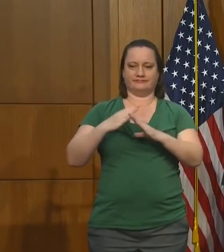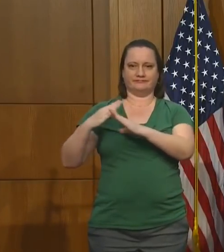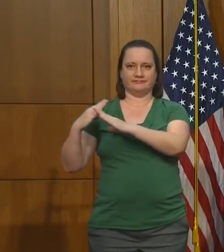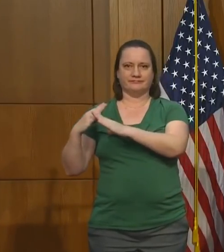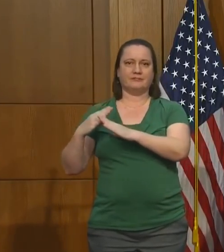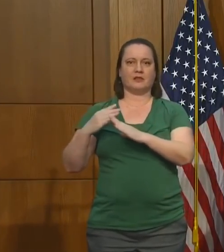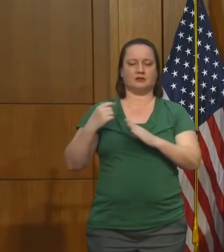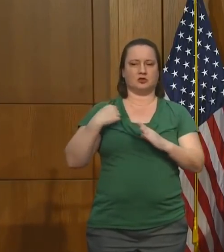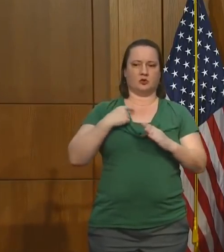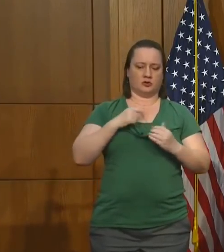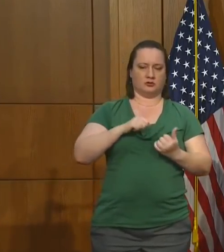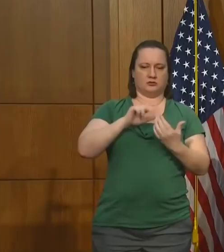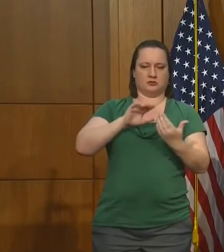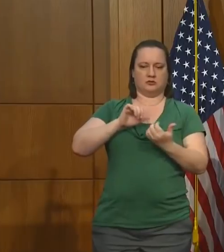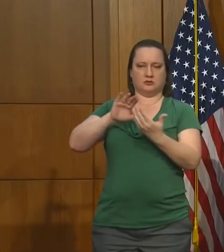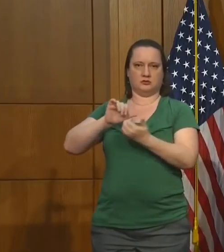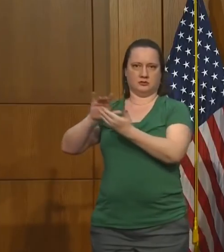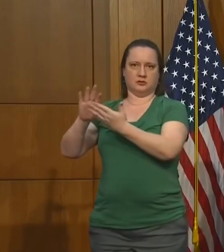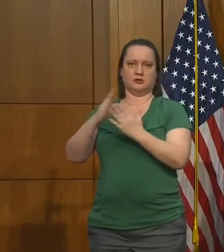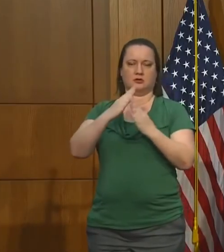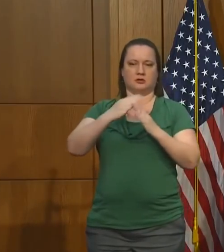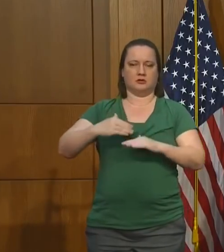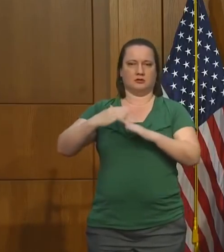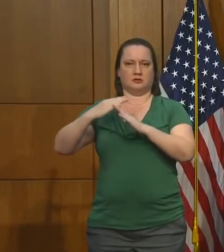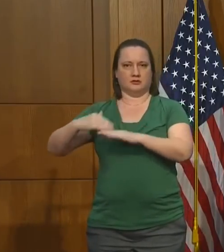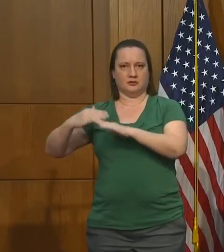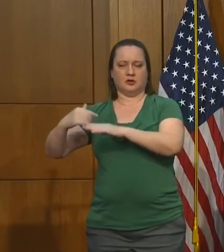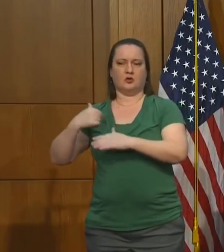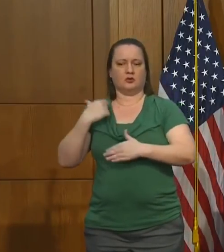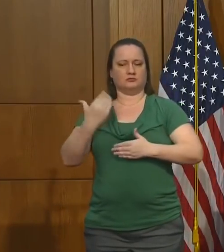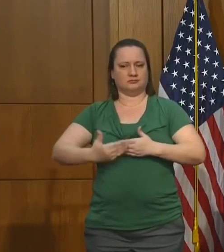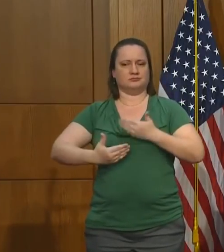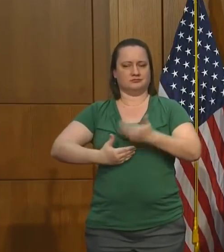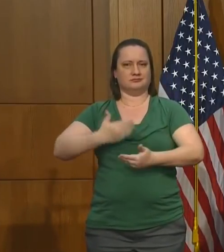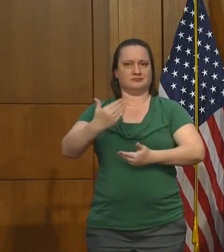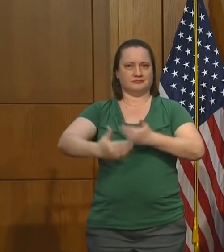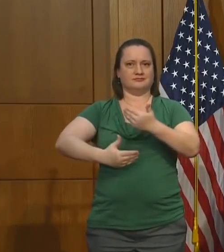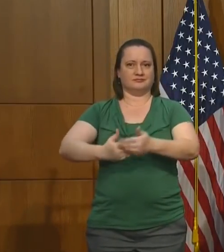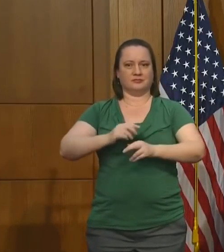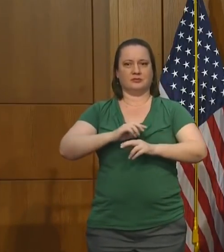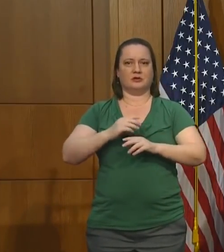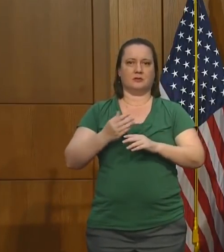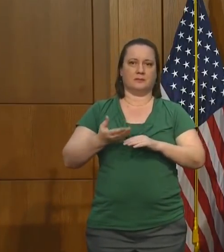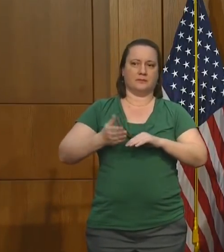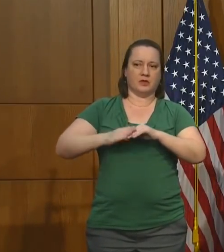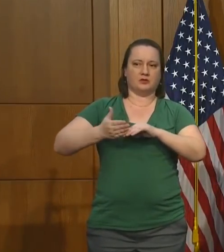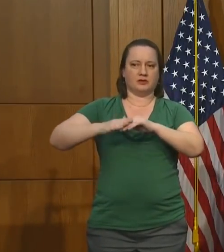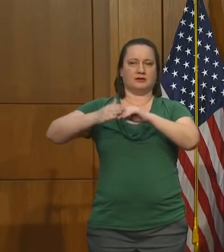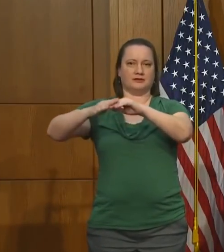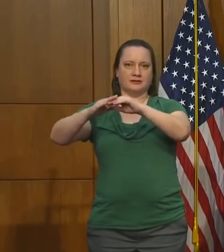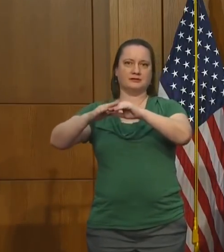COME BACK EVERY DAY ANOTHER NEW- ONCE SIX DIFFERENT GROUP AND THAT'S WHAT WE'RE DOING YOU